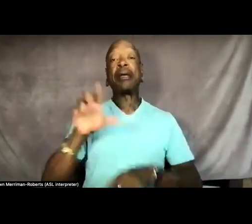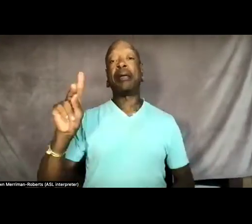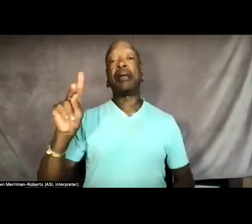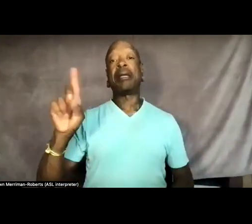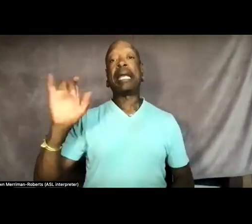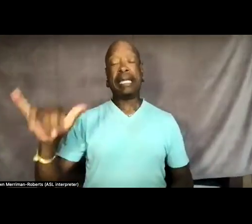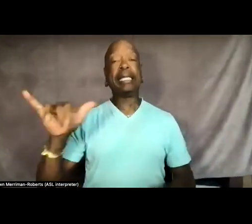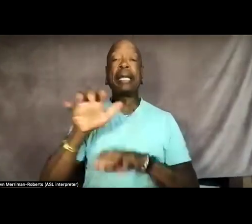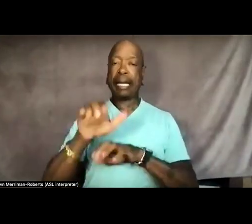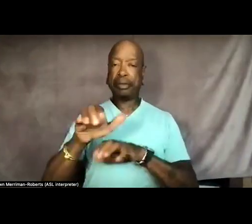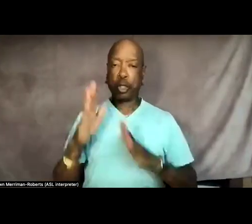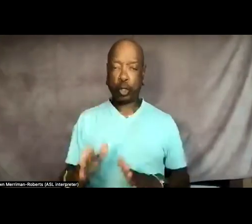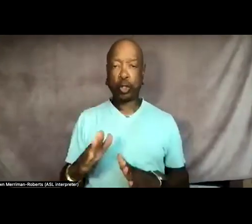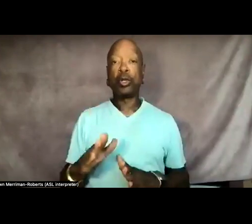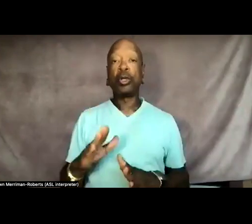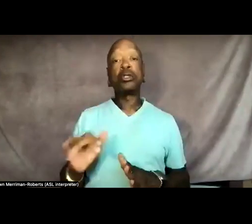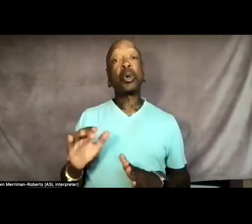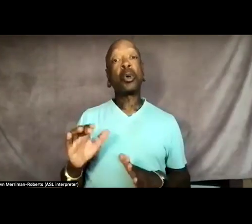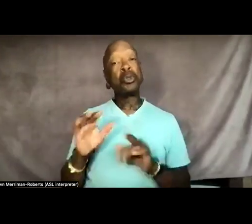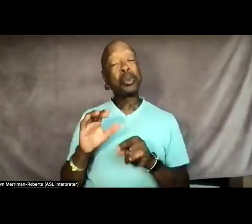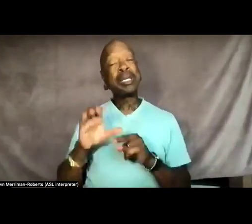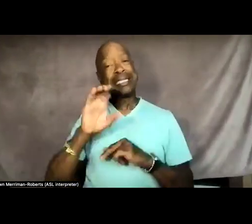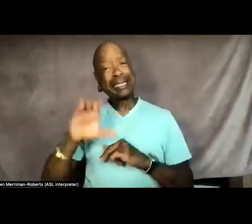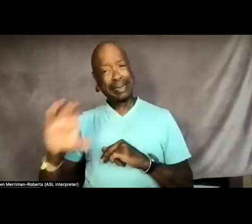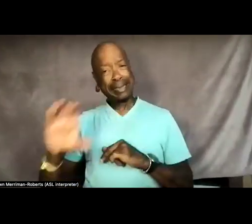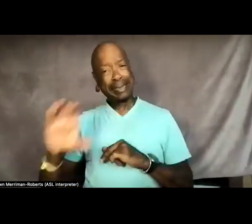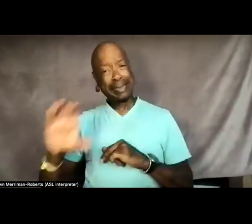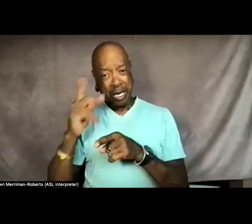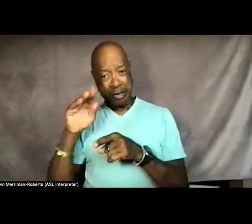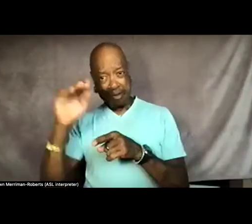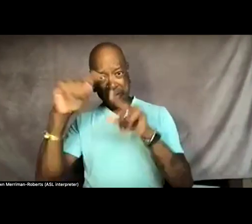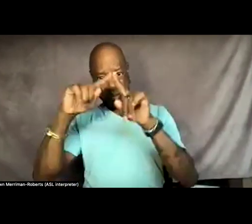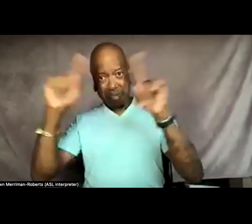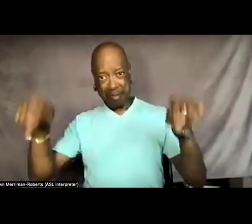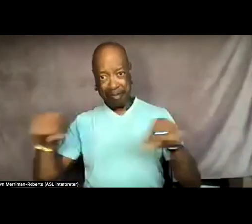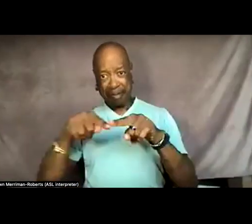captions you can press the CC button at the bottom of your screen and if you have access concerns or